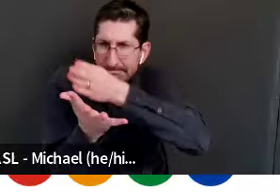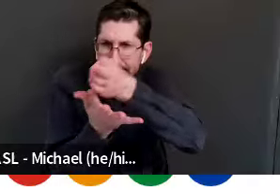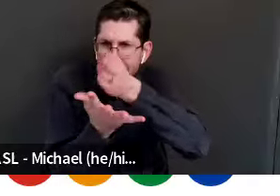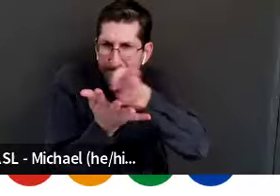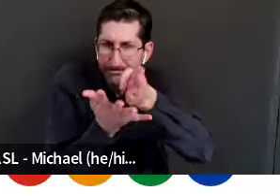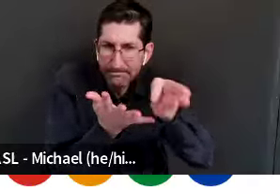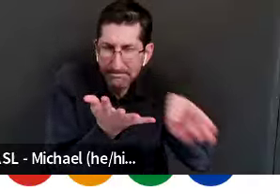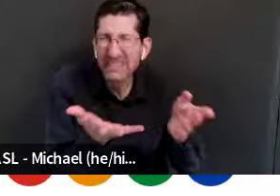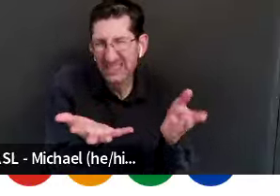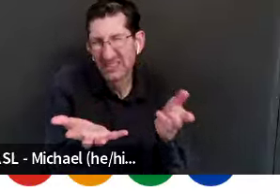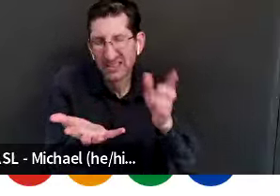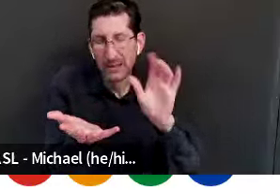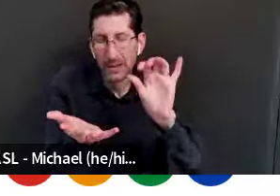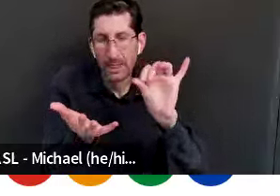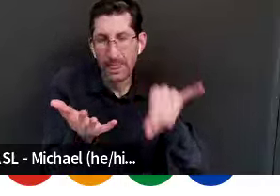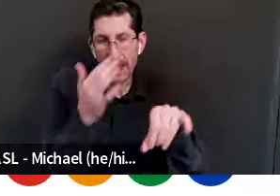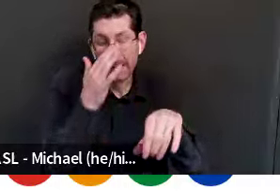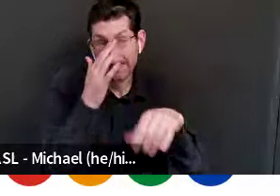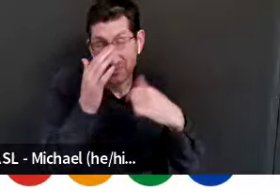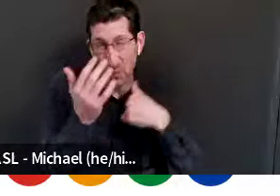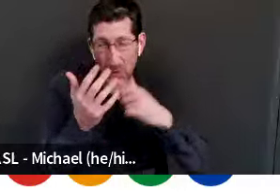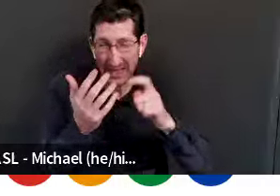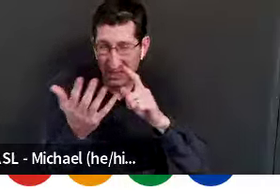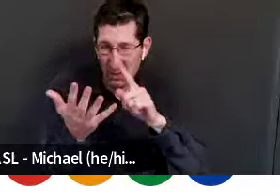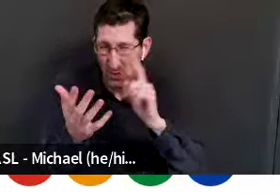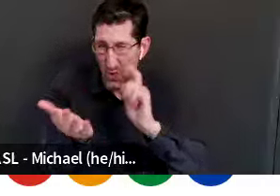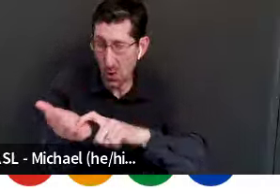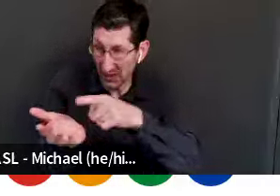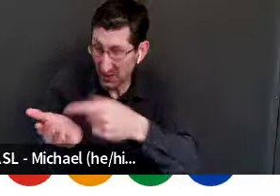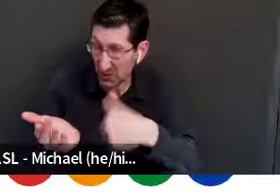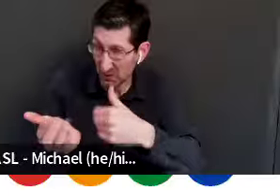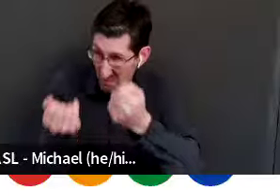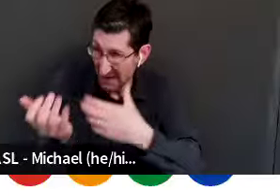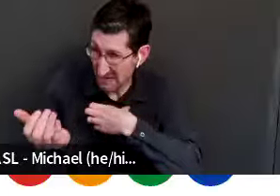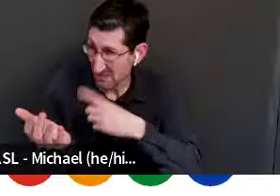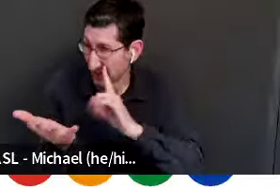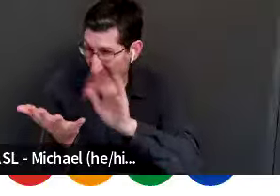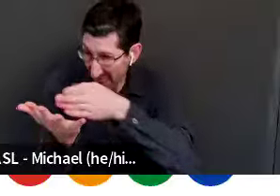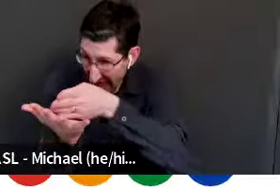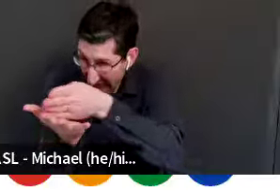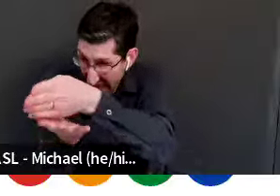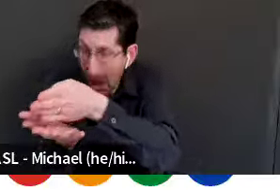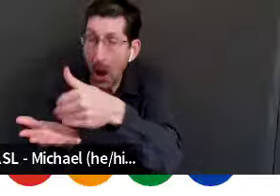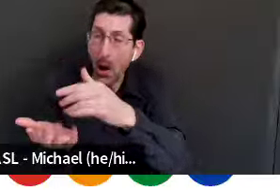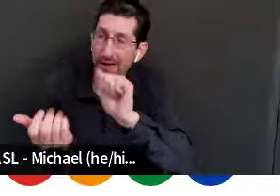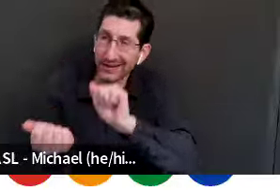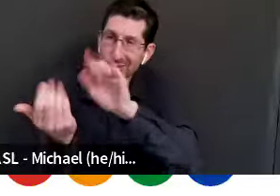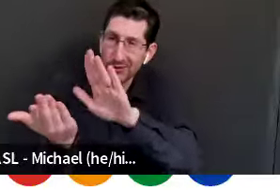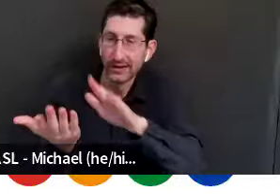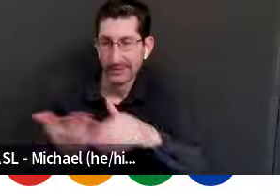TYPE OF COMPLAINTS AND WHERE THAT MAY BE IDENTIFYING FOR US COLLECTIVELY HERE IF THERE ARE PROBLEMS OR ISSUES WE SHOULD LOOK